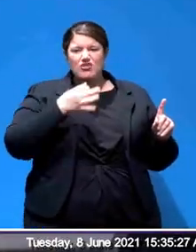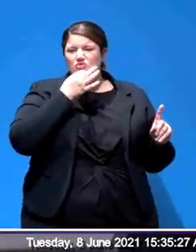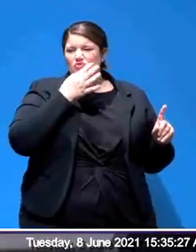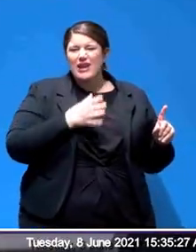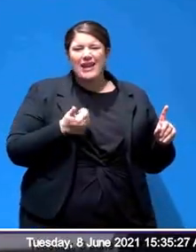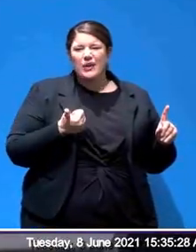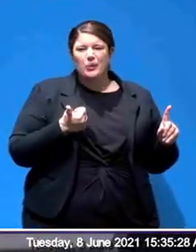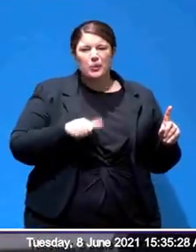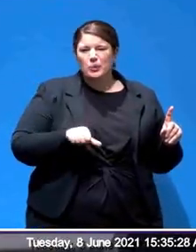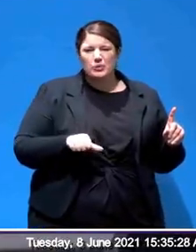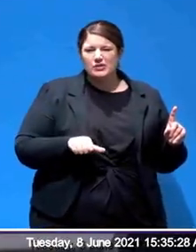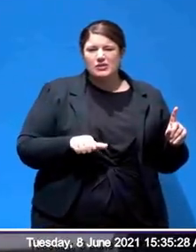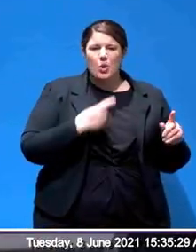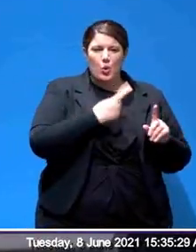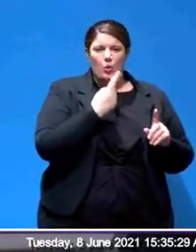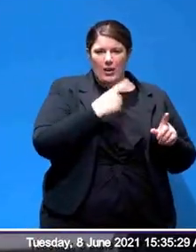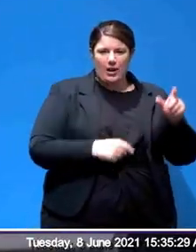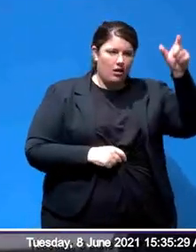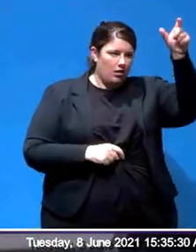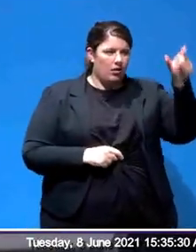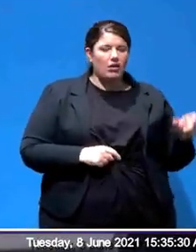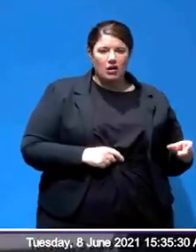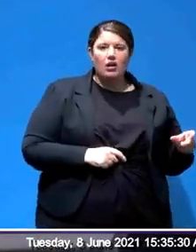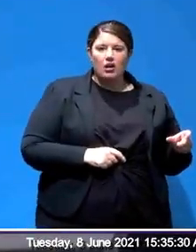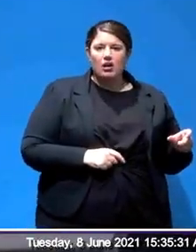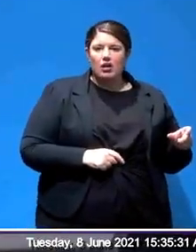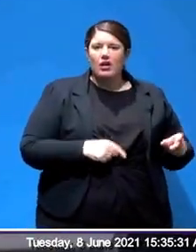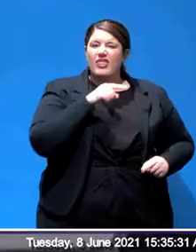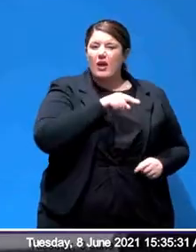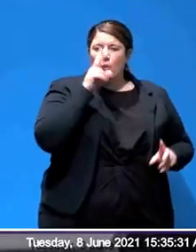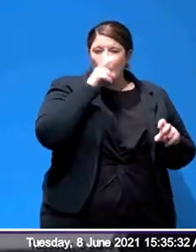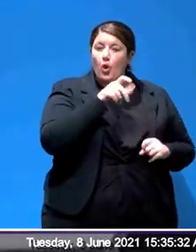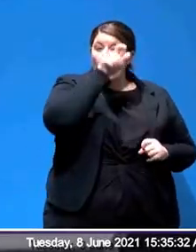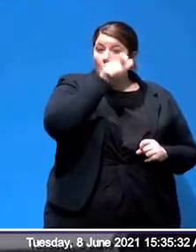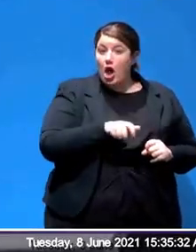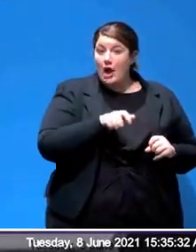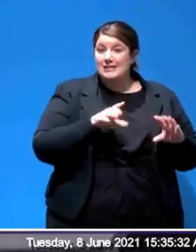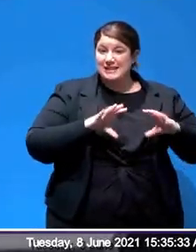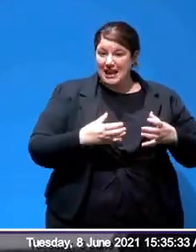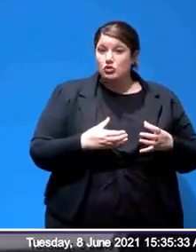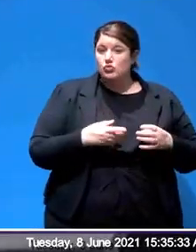were reporting on RiskMan. The "Client" category was the one that was picked almost